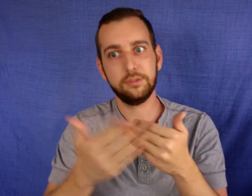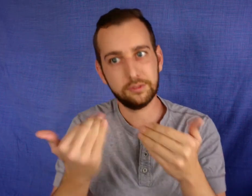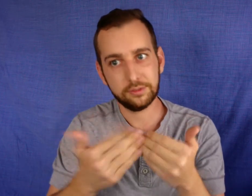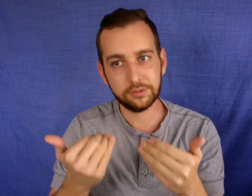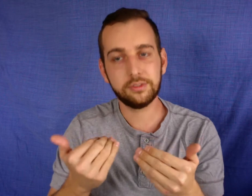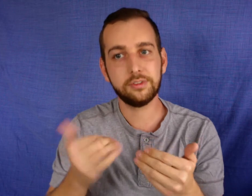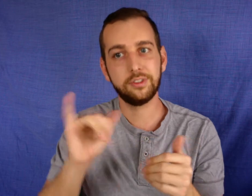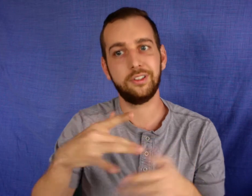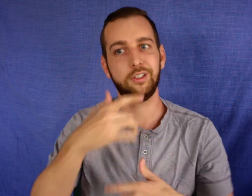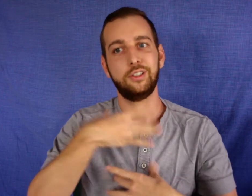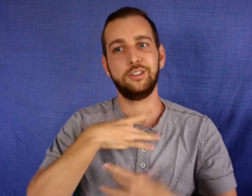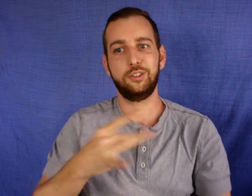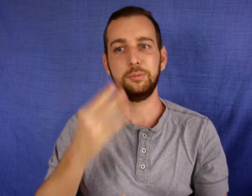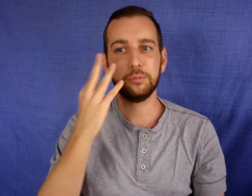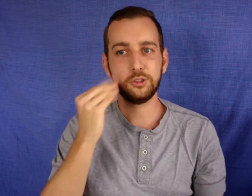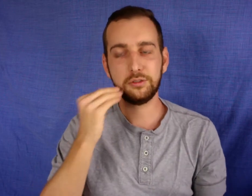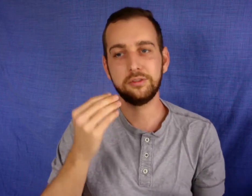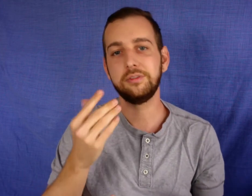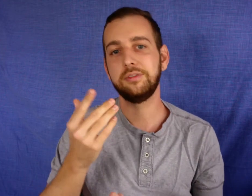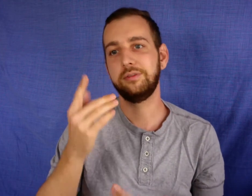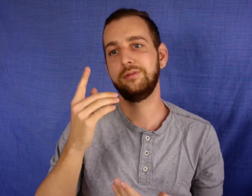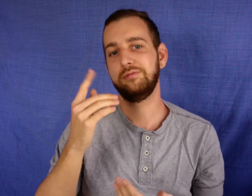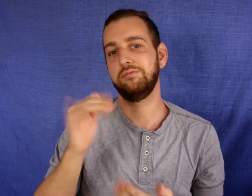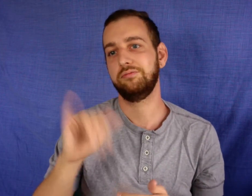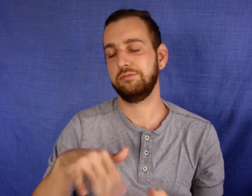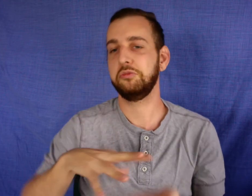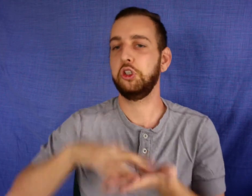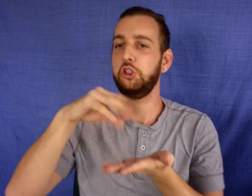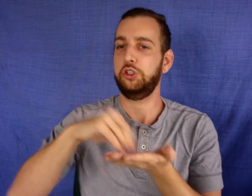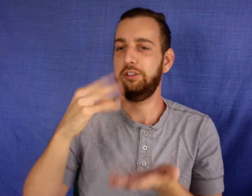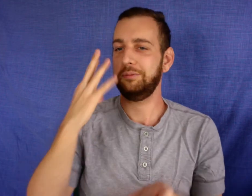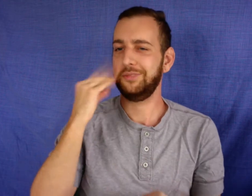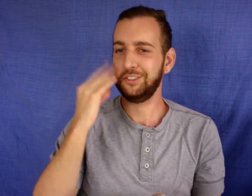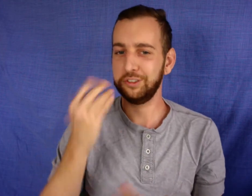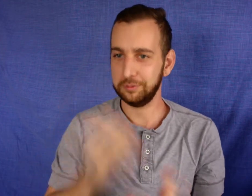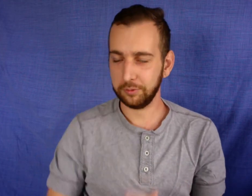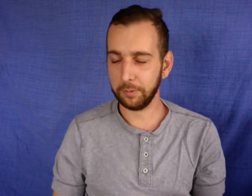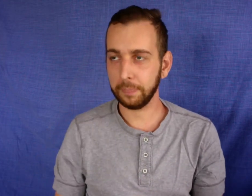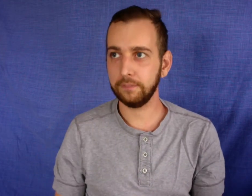It was not easy to find and made for a really interesting learning experience.